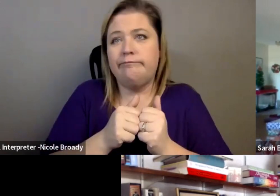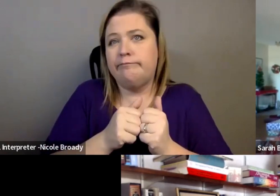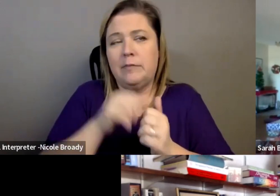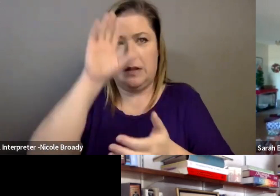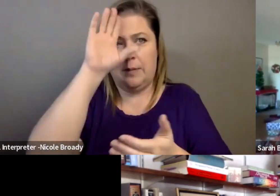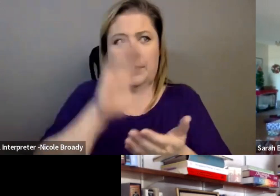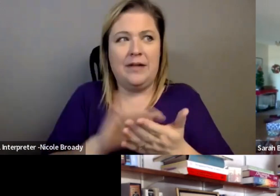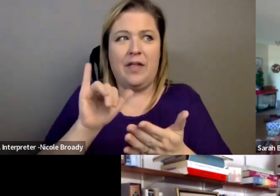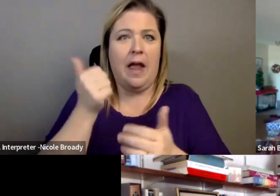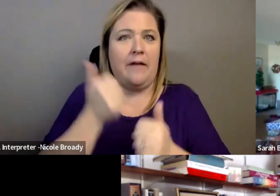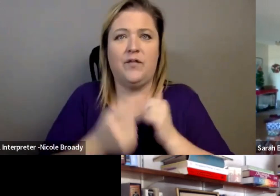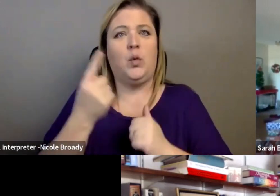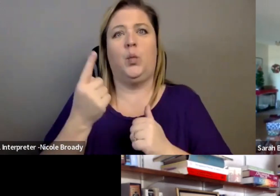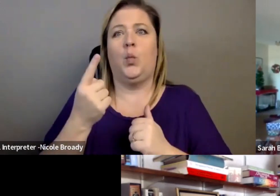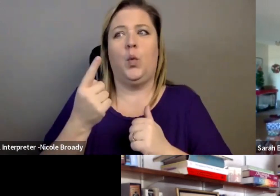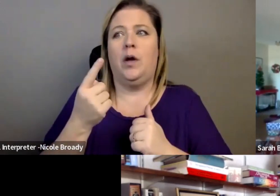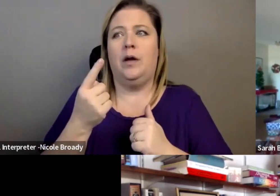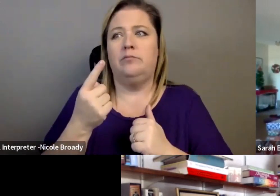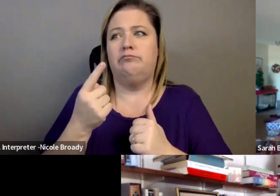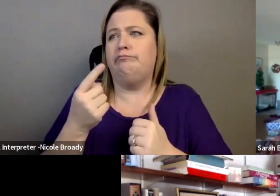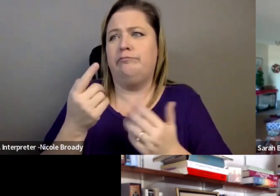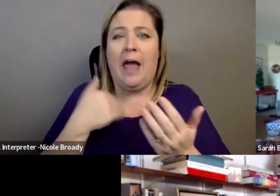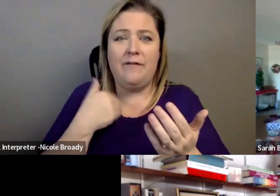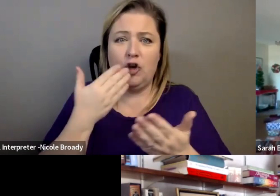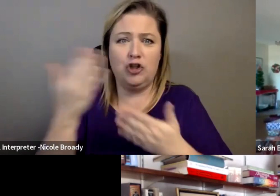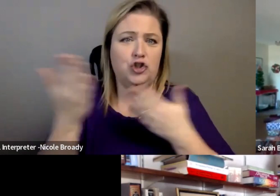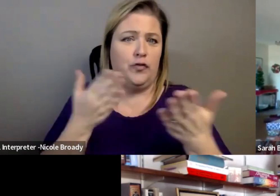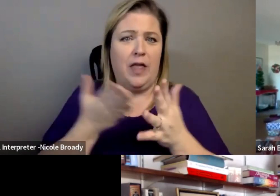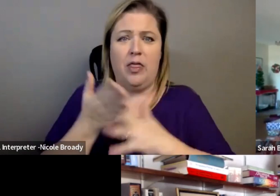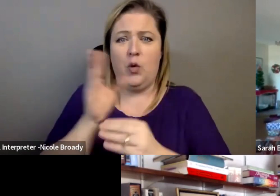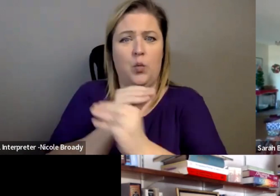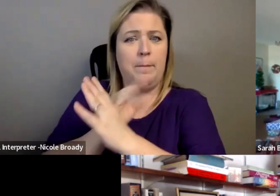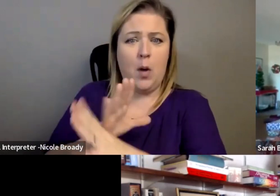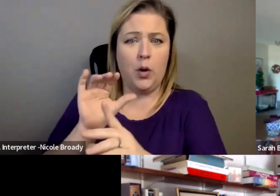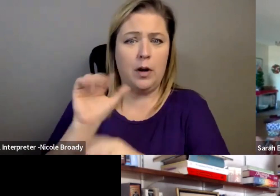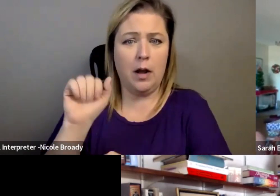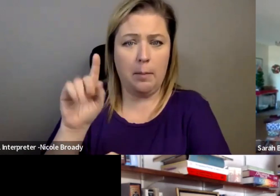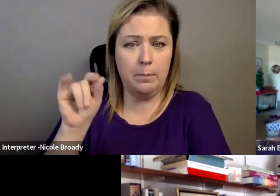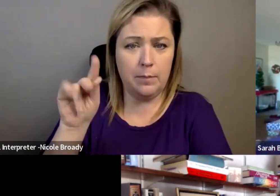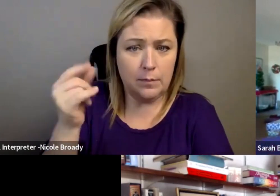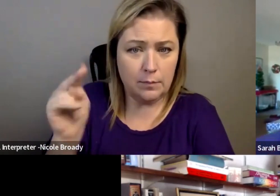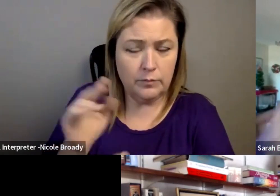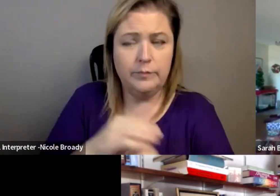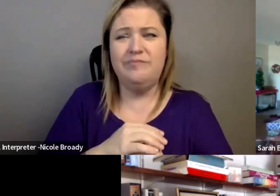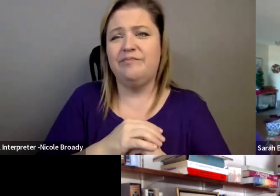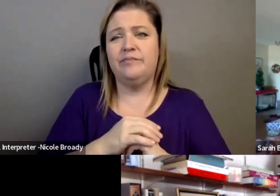everyone's served well, by remote accommodations. Obviously, we don't have it to where people are only beginning